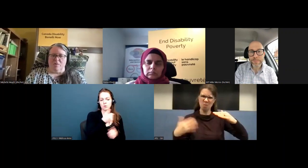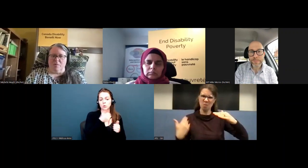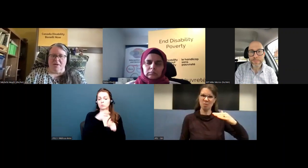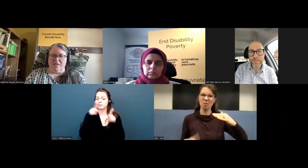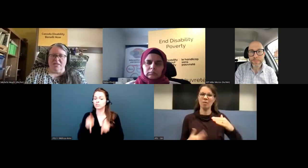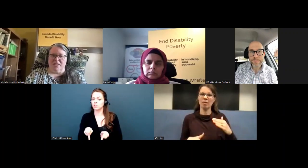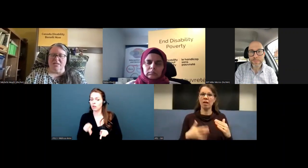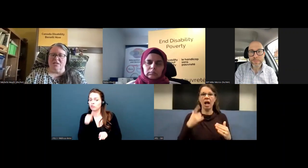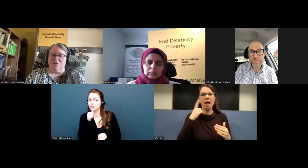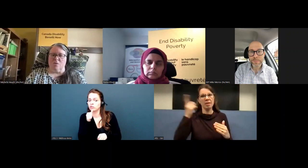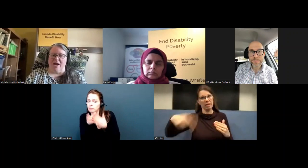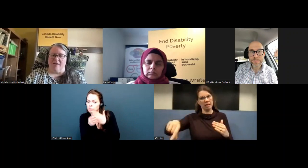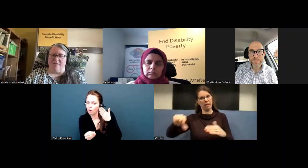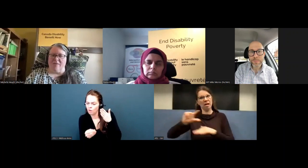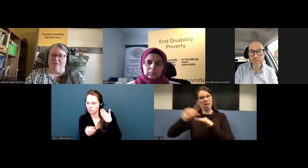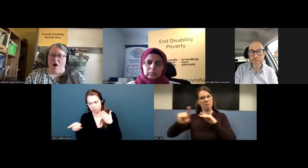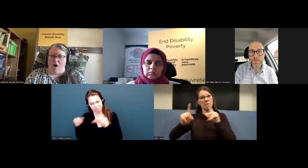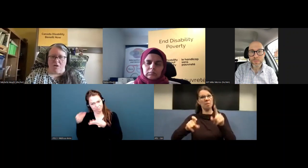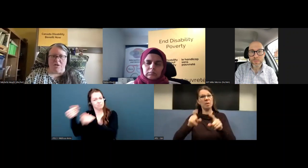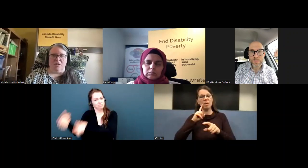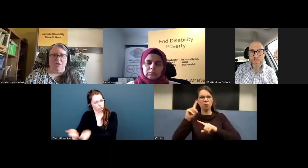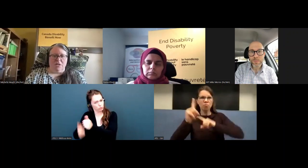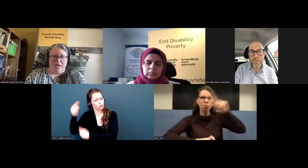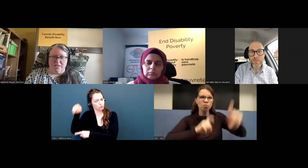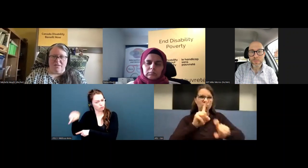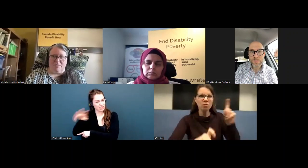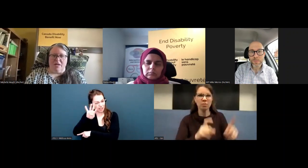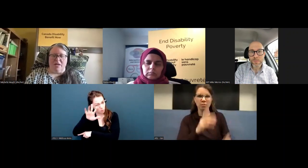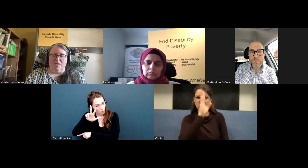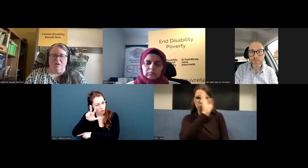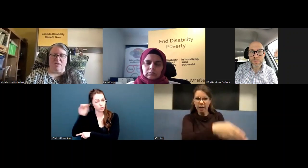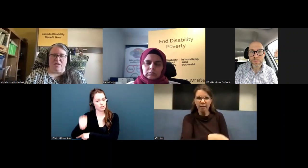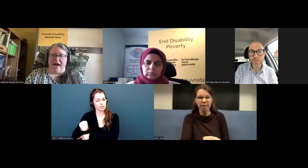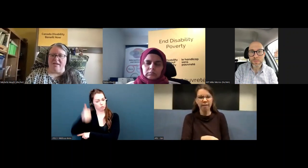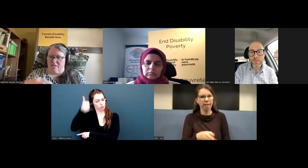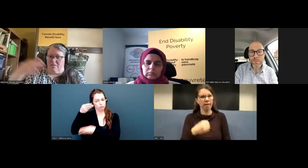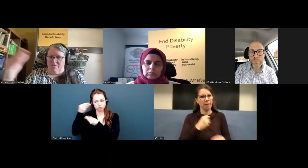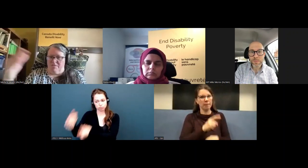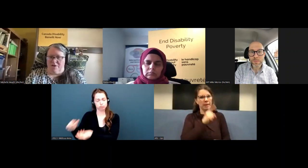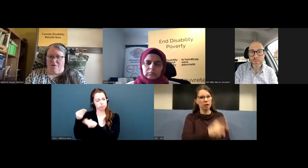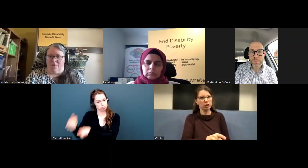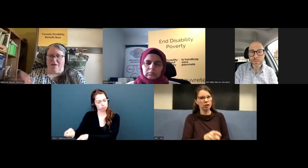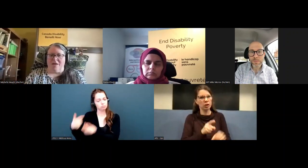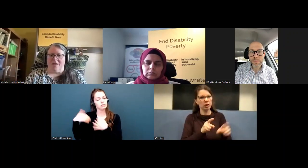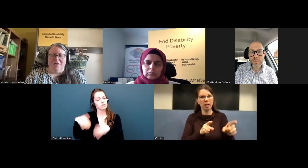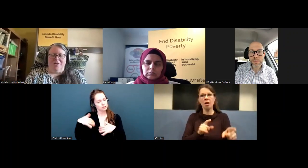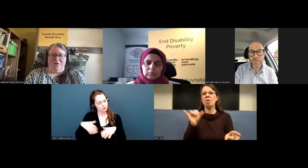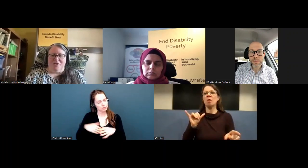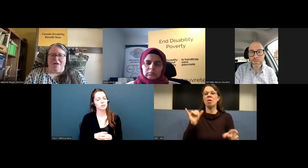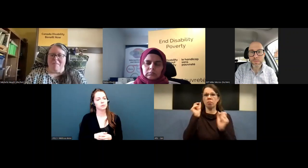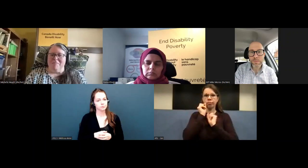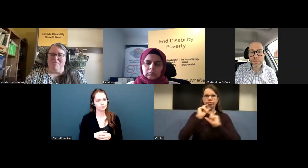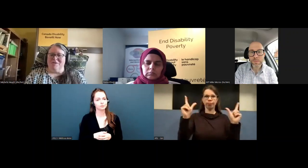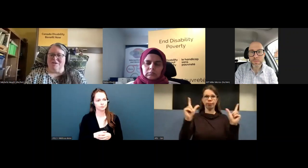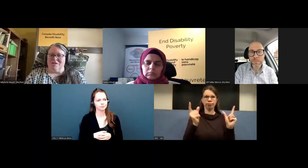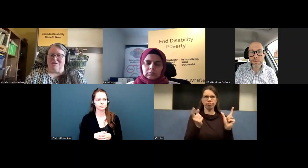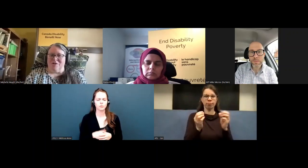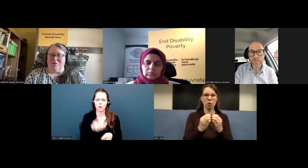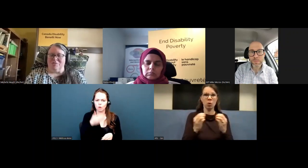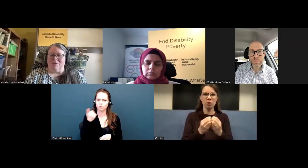WITNESSES TO GET THAT ON TESTIMONY THAT THAT -- THE AMENDMENT THAT HAS GONE THROUGH THE